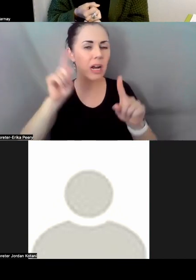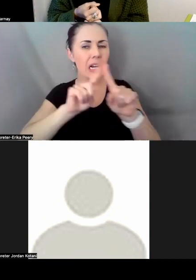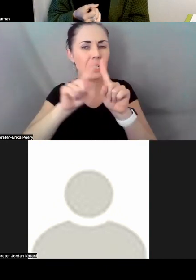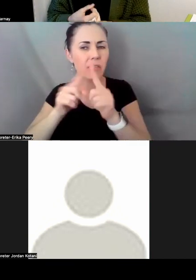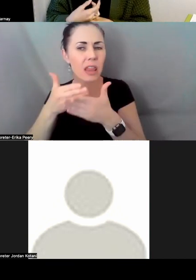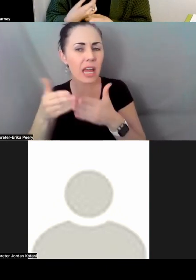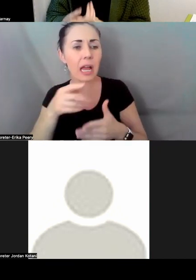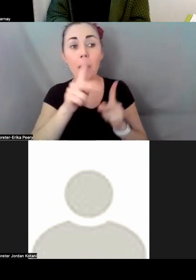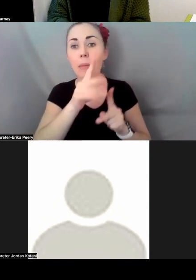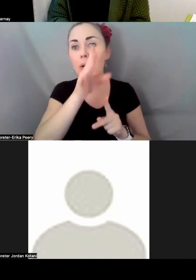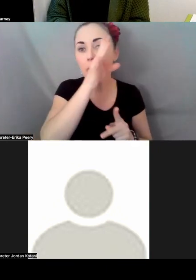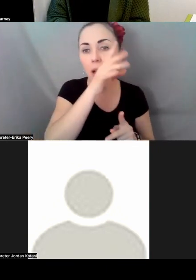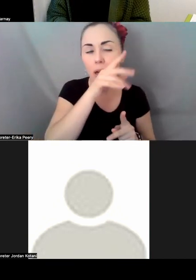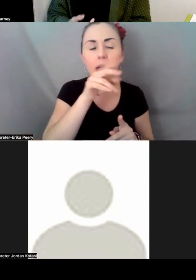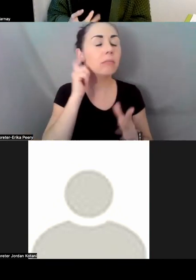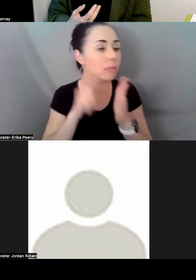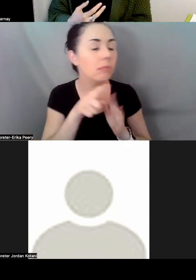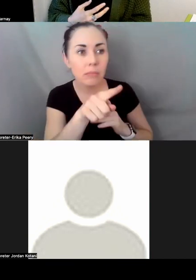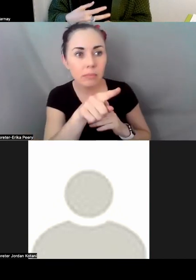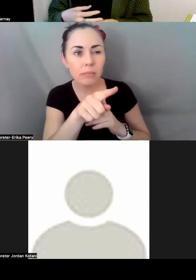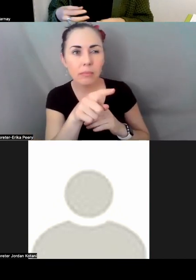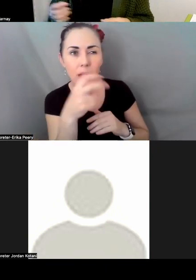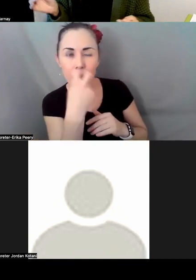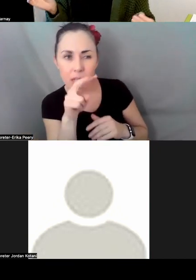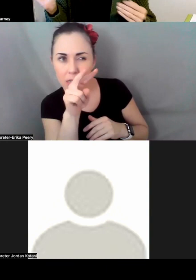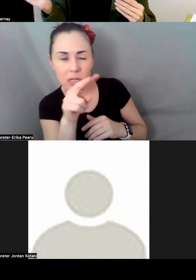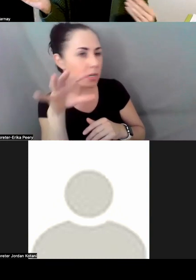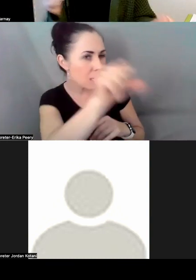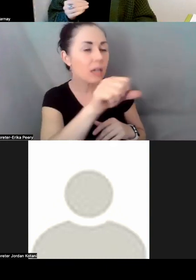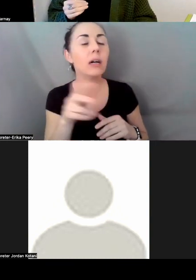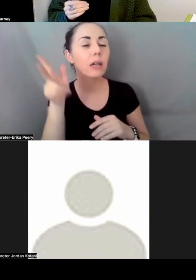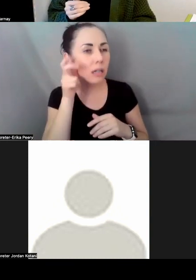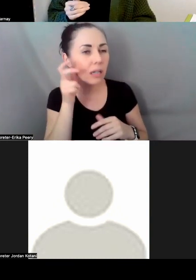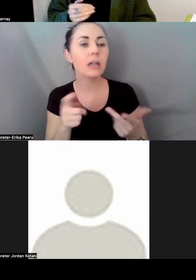are talking so we can understand speech. Helps us to determine the direction that sounds are